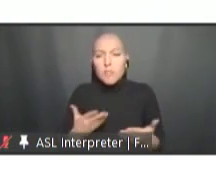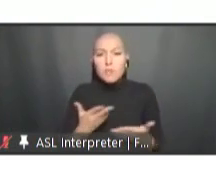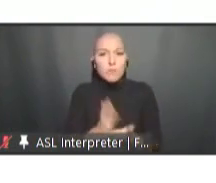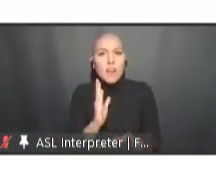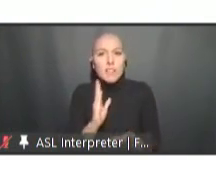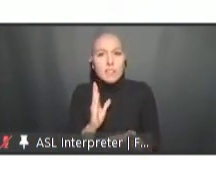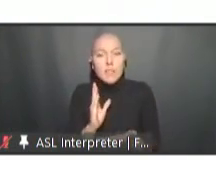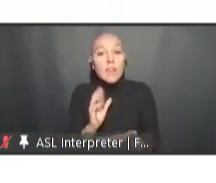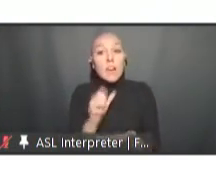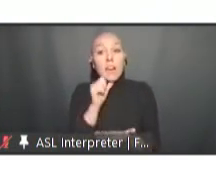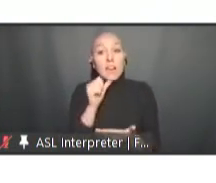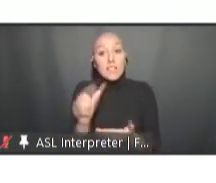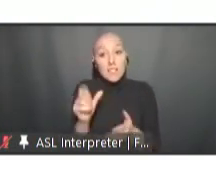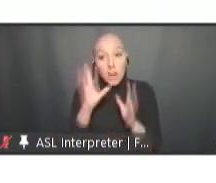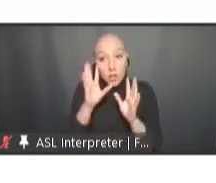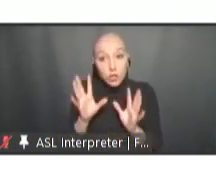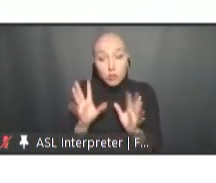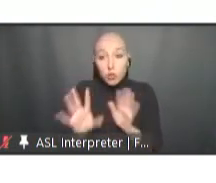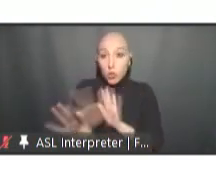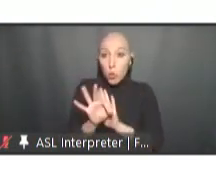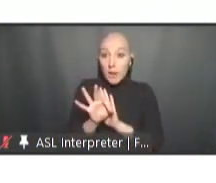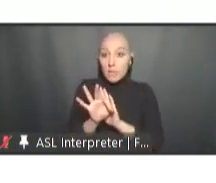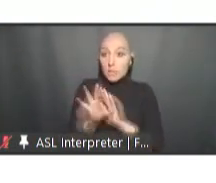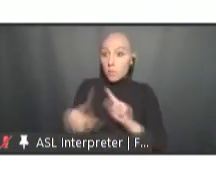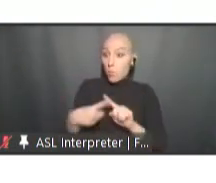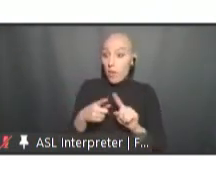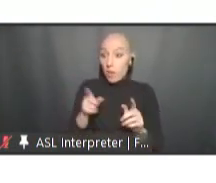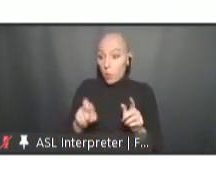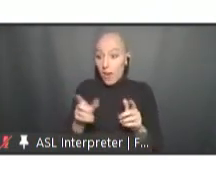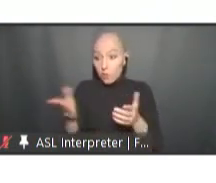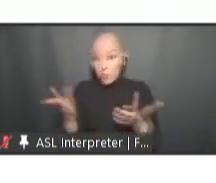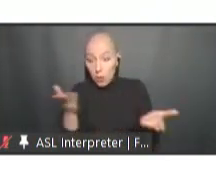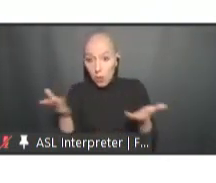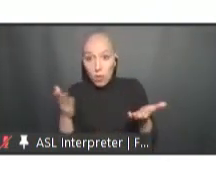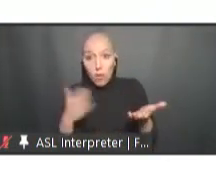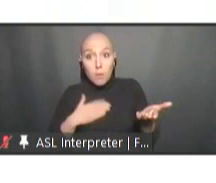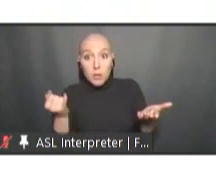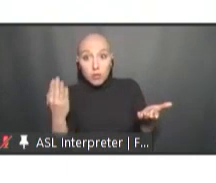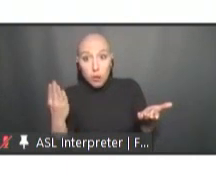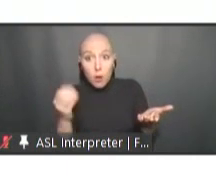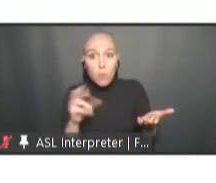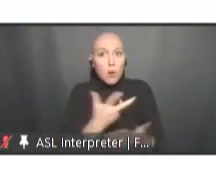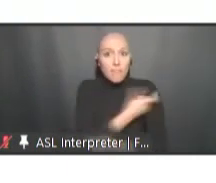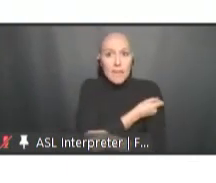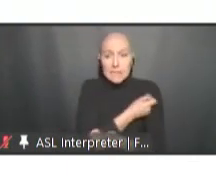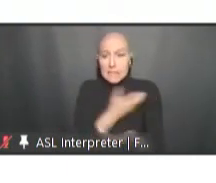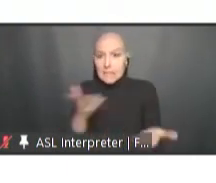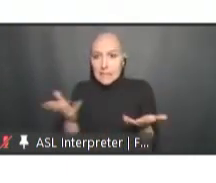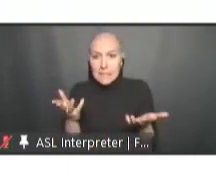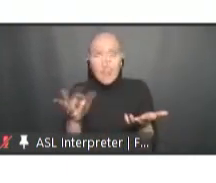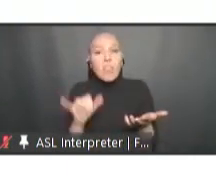when you are forced to choose between your job and a vaccine. That's coercion. That's discrimination.